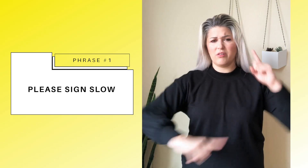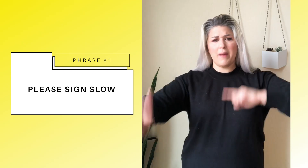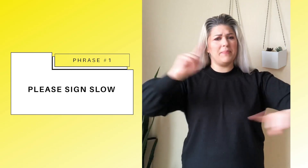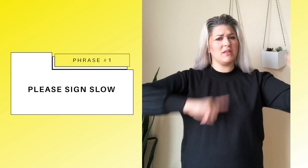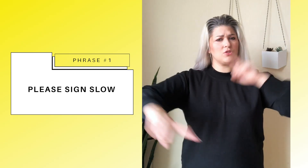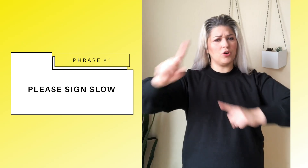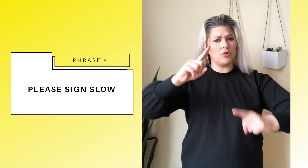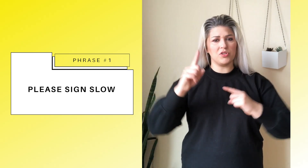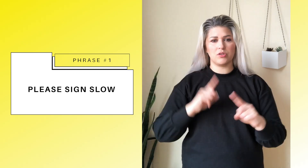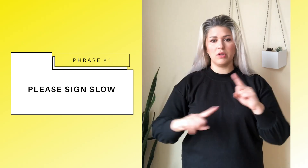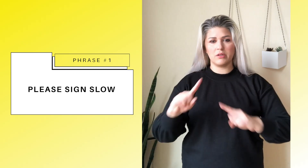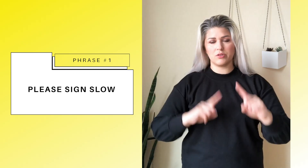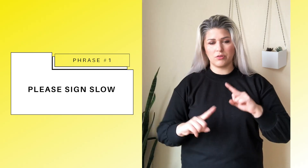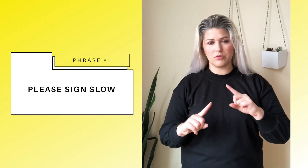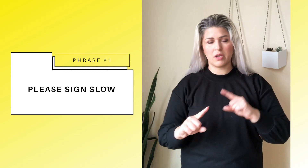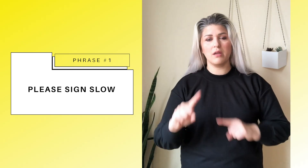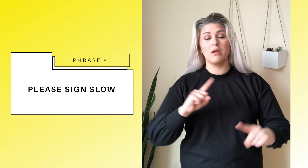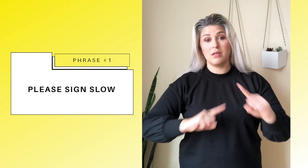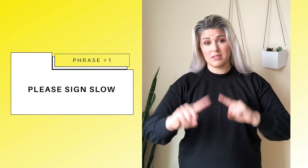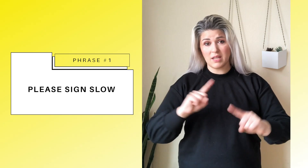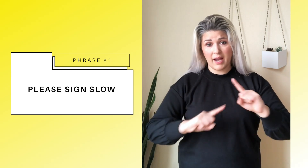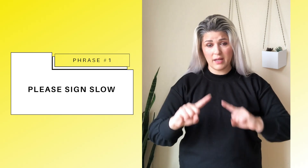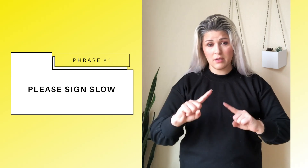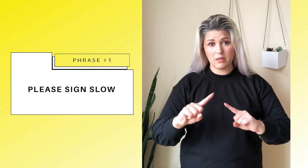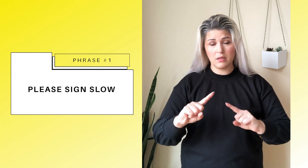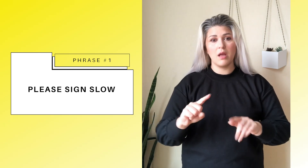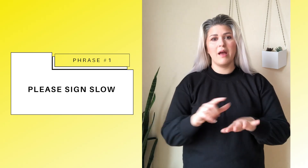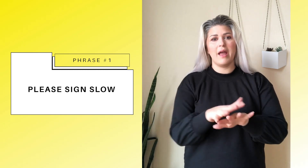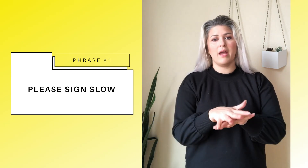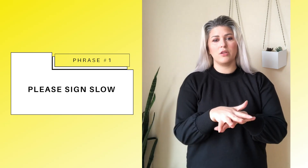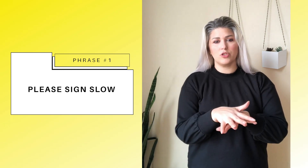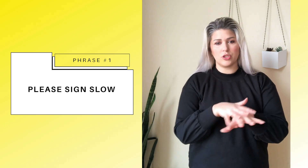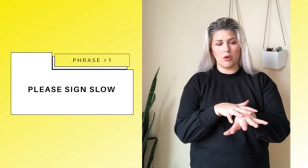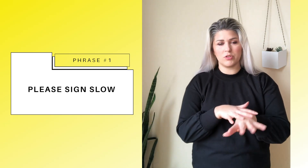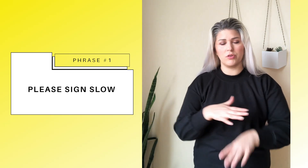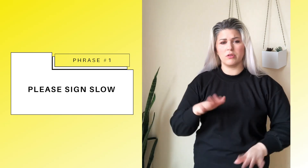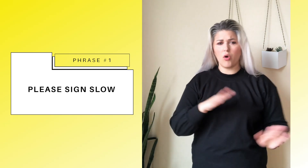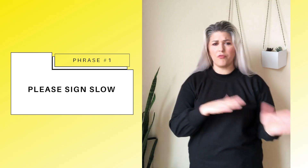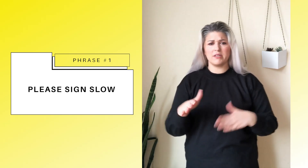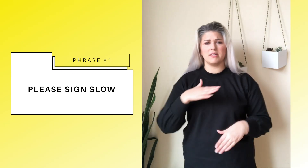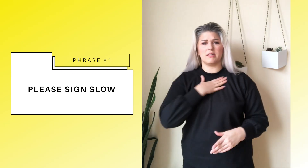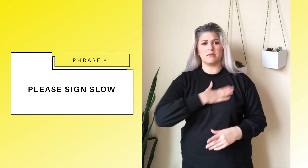They're not big circles, they're little circles, okay? Sign and slow. So the whole phrase is like this,